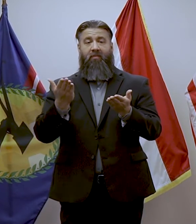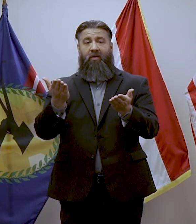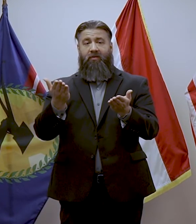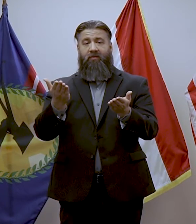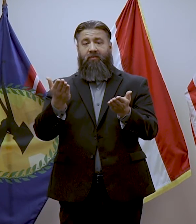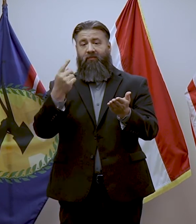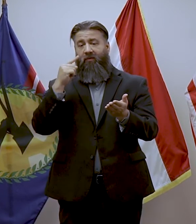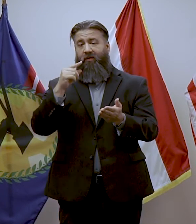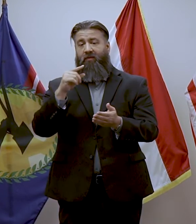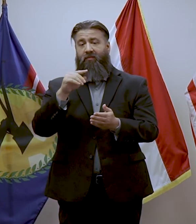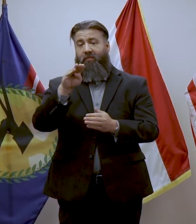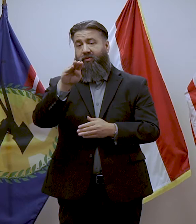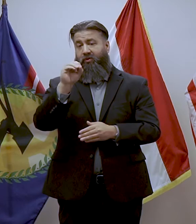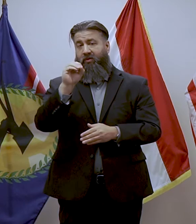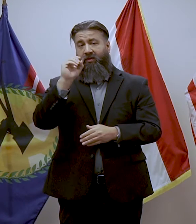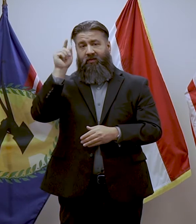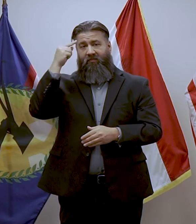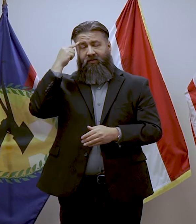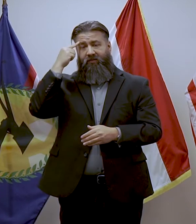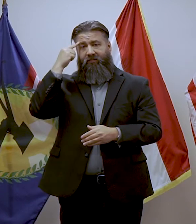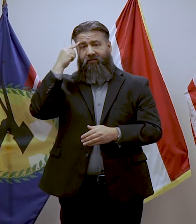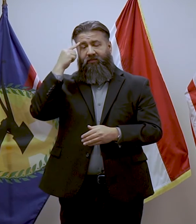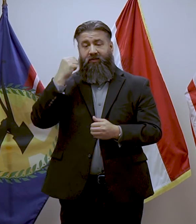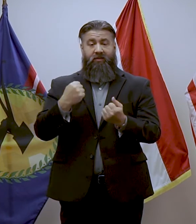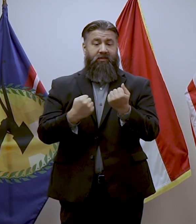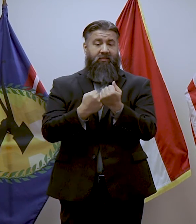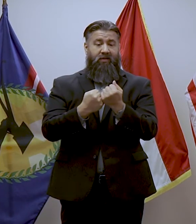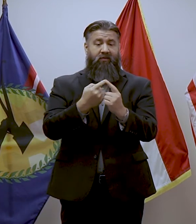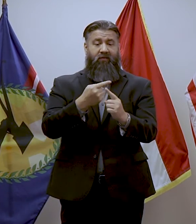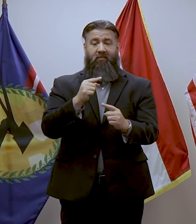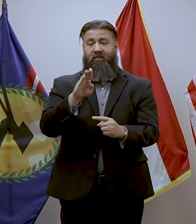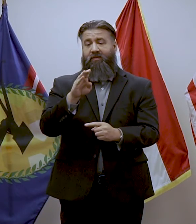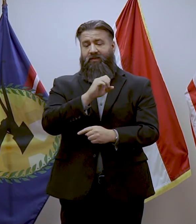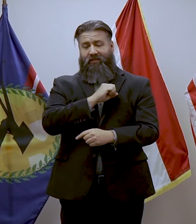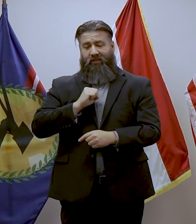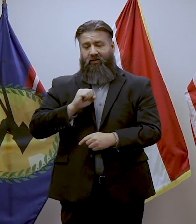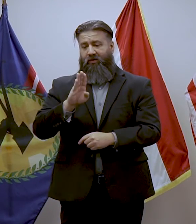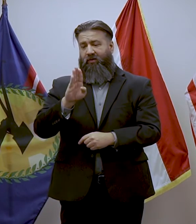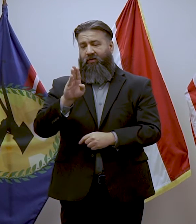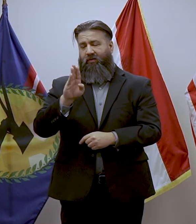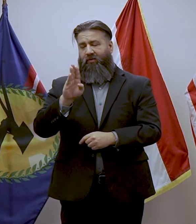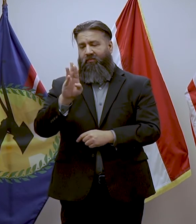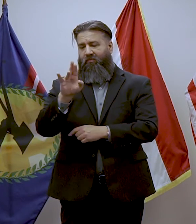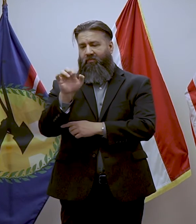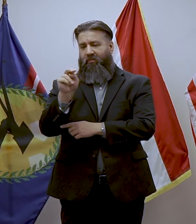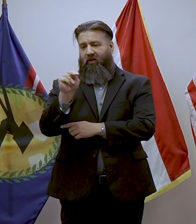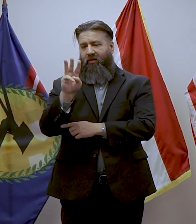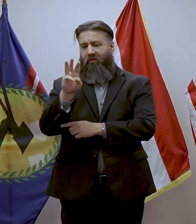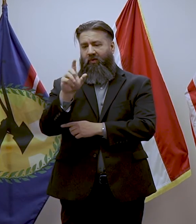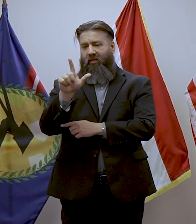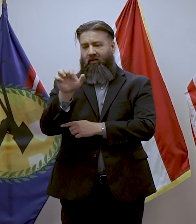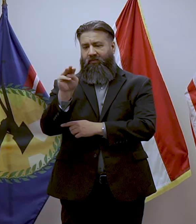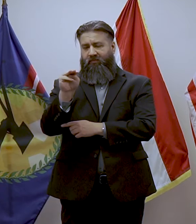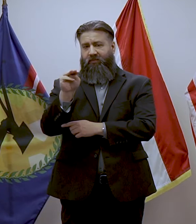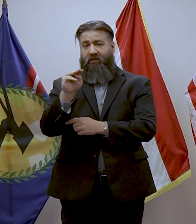Is there a legislature sponsored by Senator Brian Williams to transform the South Campus of UMSL into a